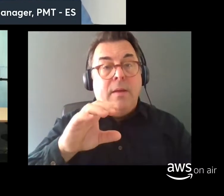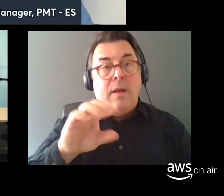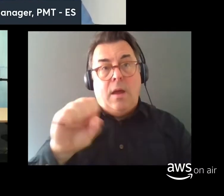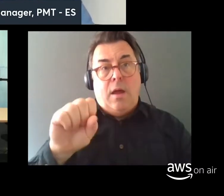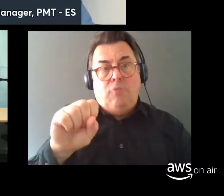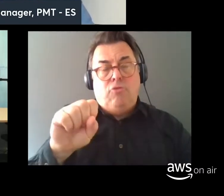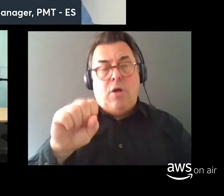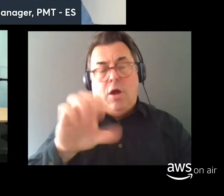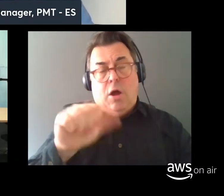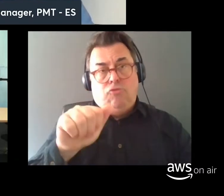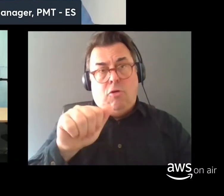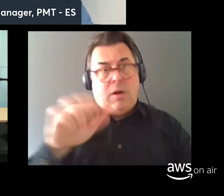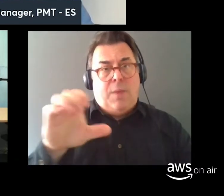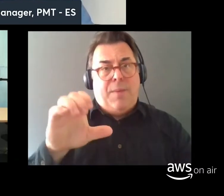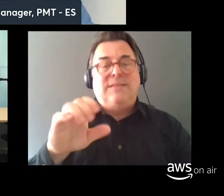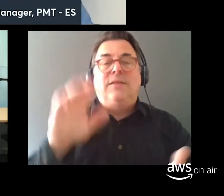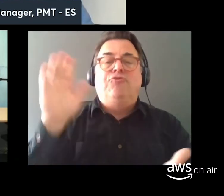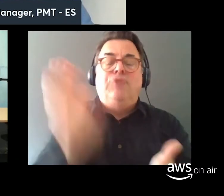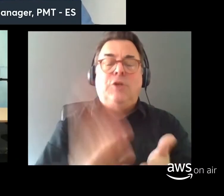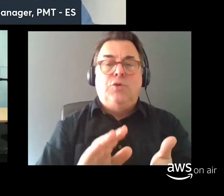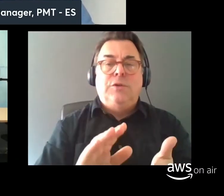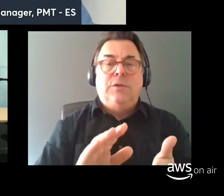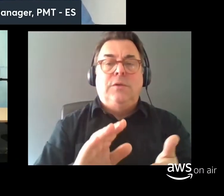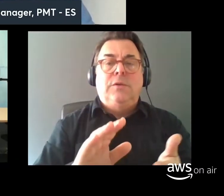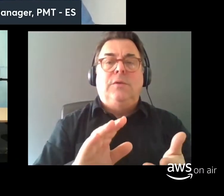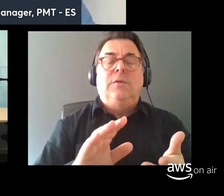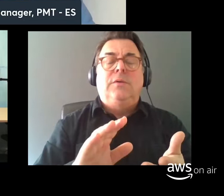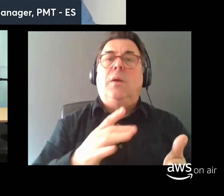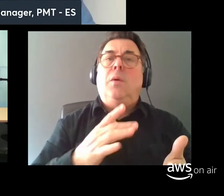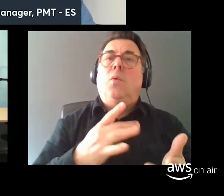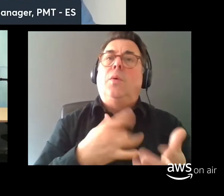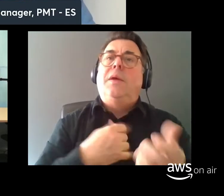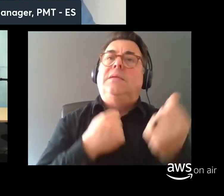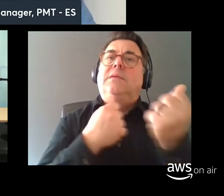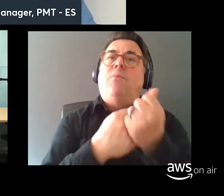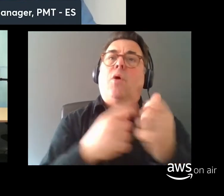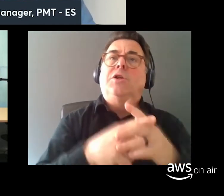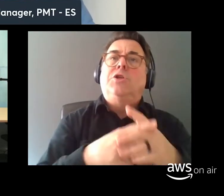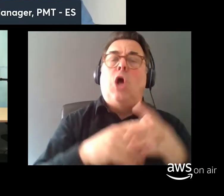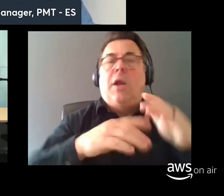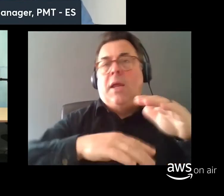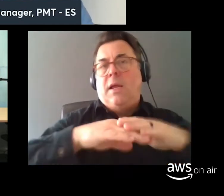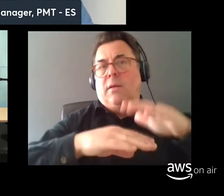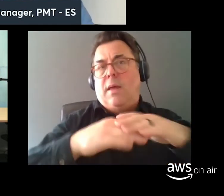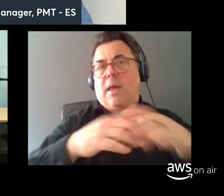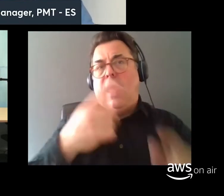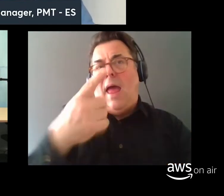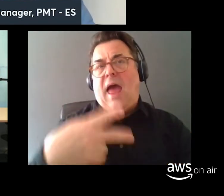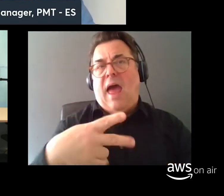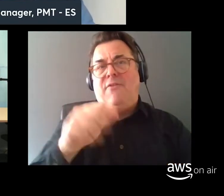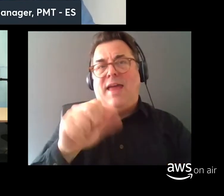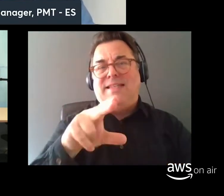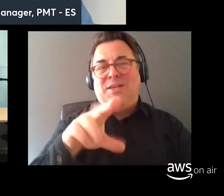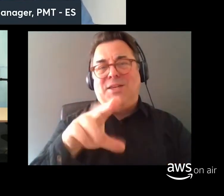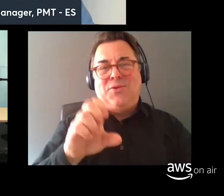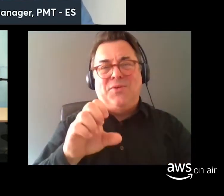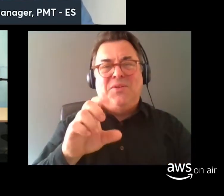So now with Aurora Serverless v2, we support a starting capacity of half an ACU. So your database could be as little as half an ACU.